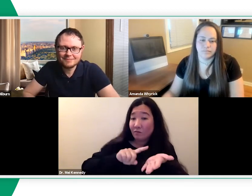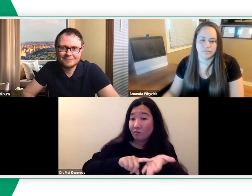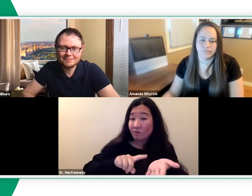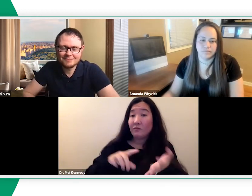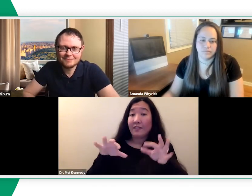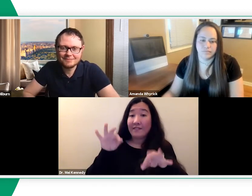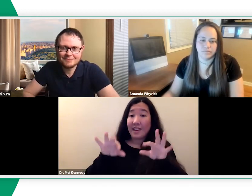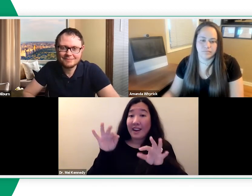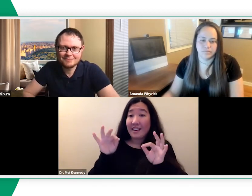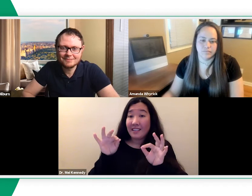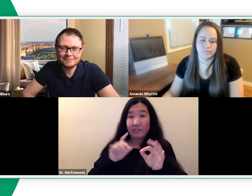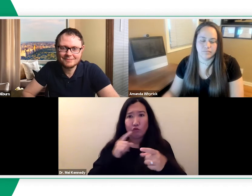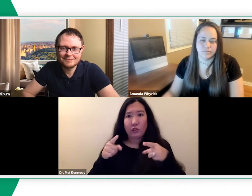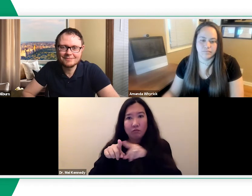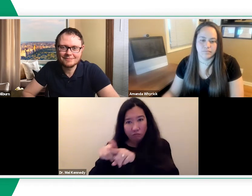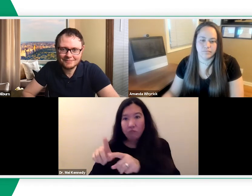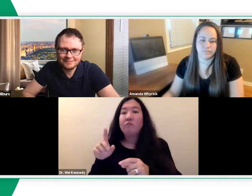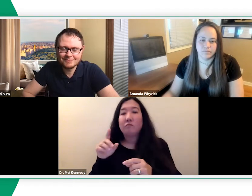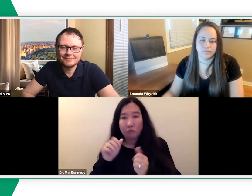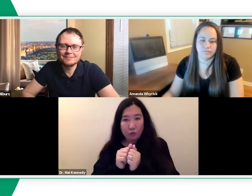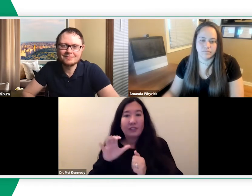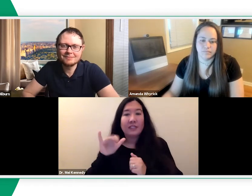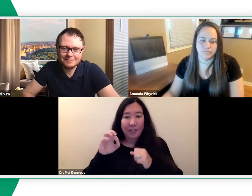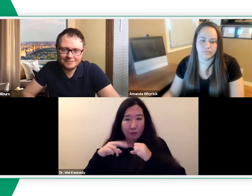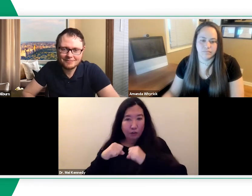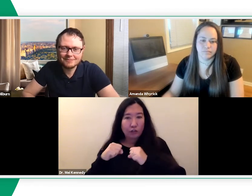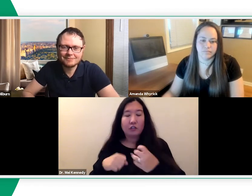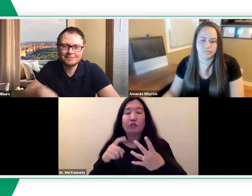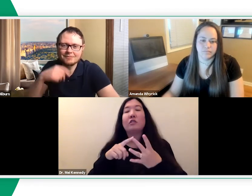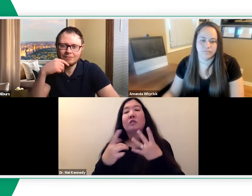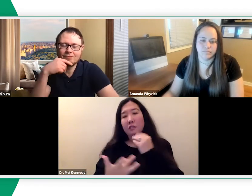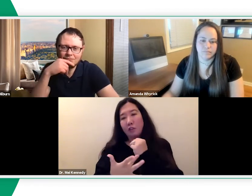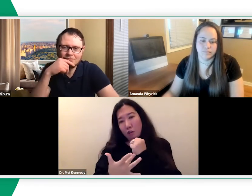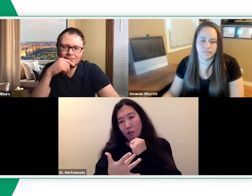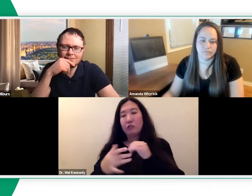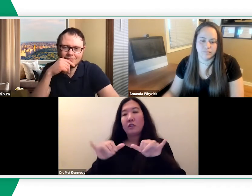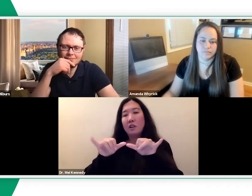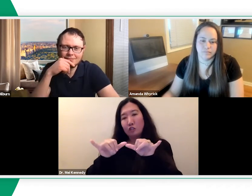So how it is a part of science is through investigation and findings. And that is done